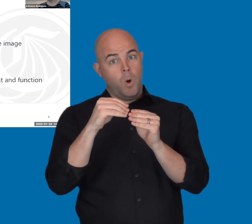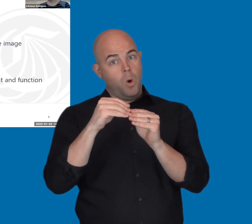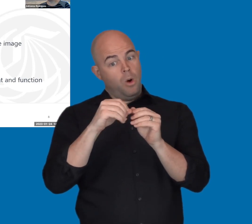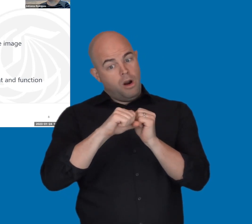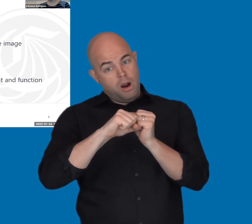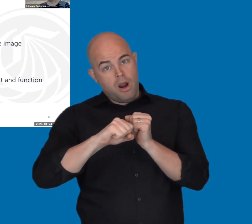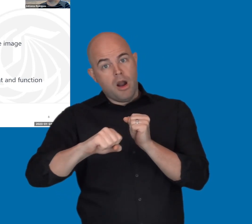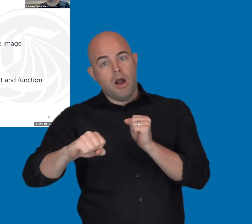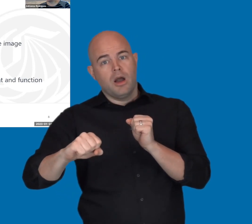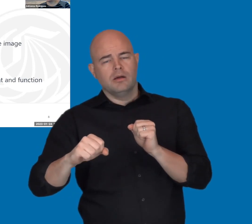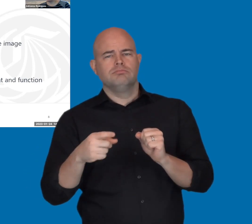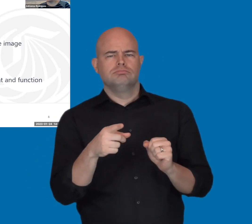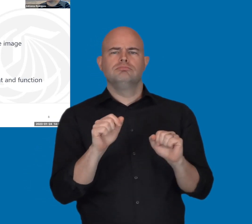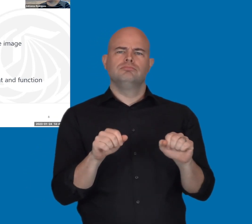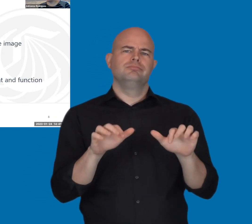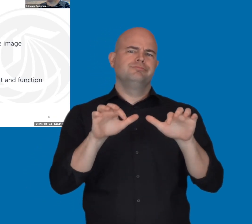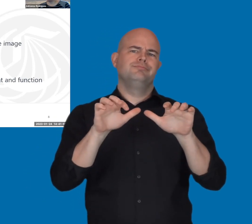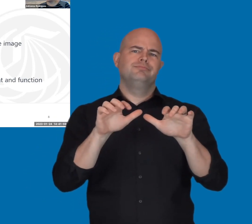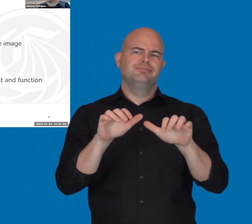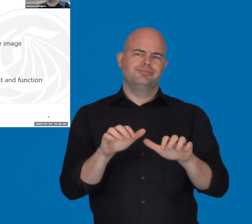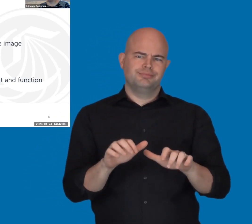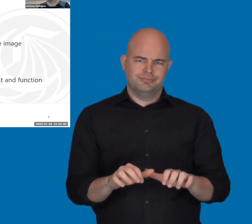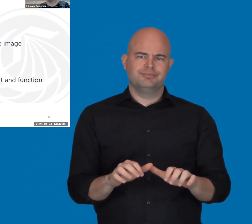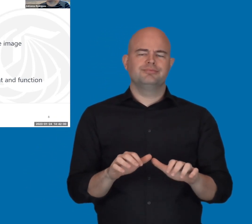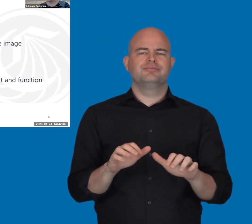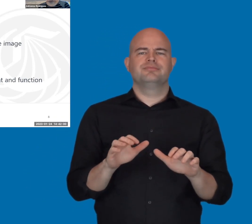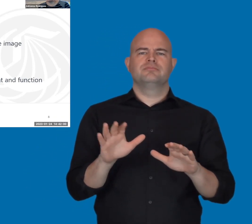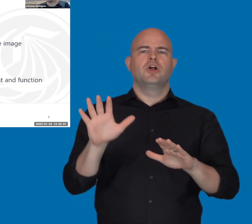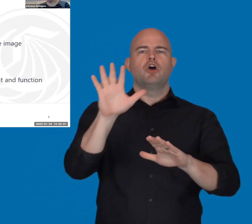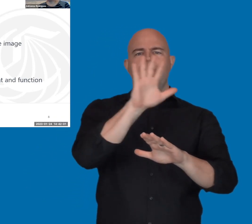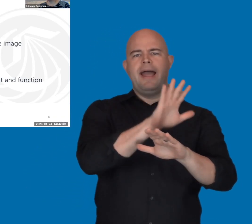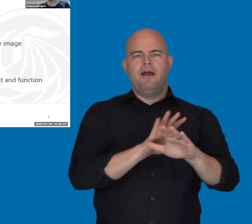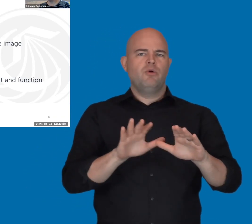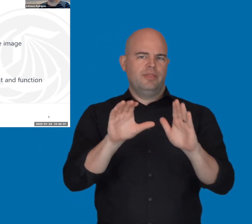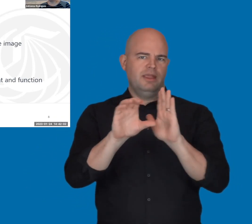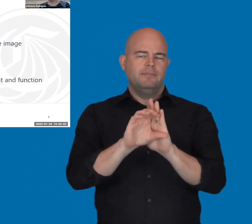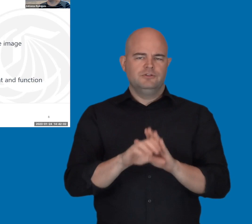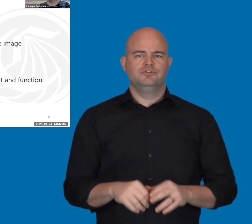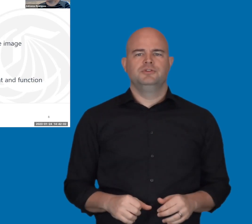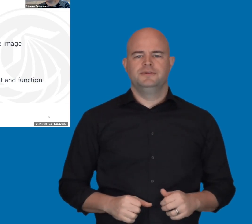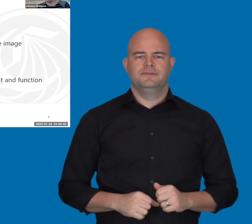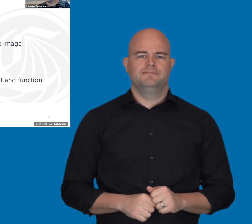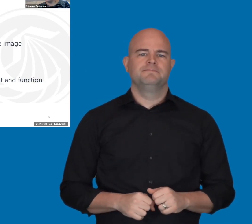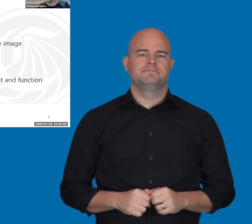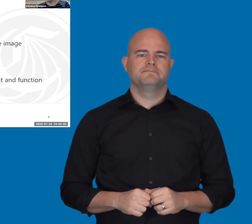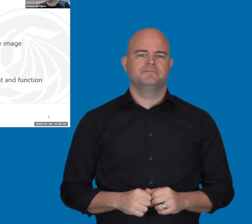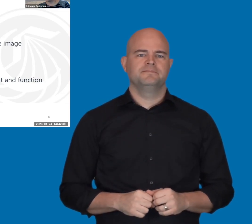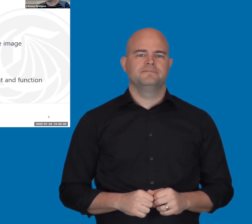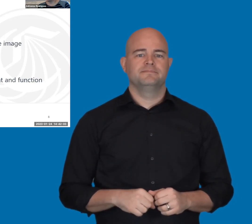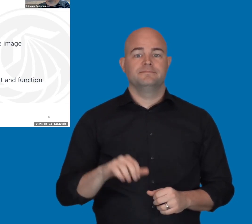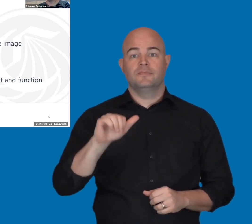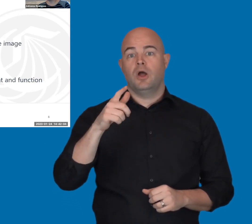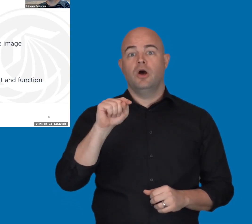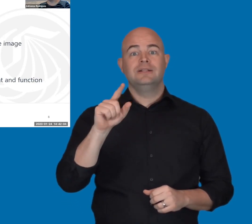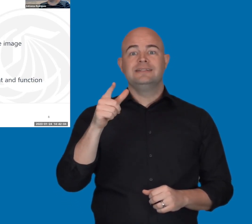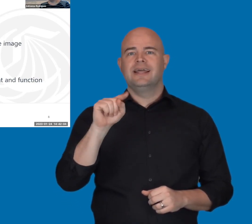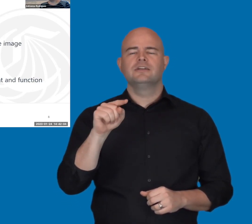then you can certainly type that in around the image. Alt-text should not be redundant.